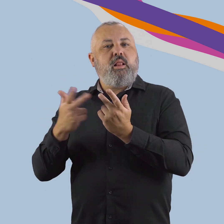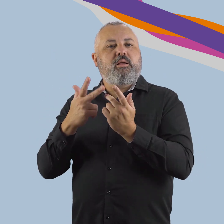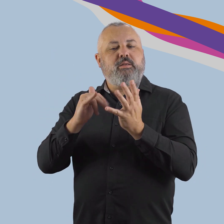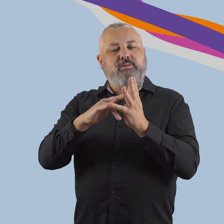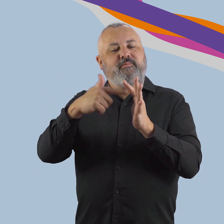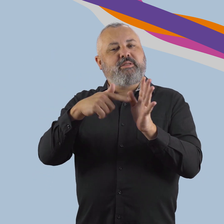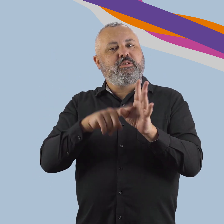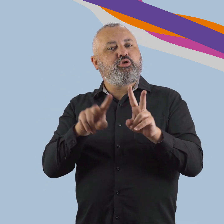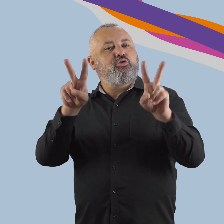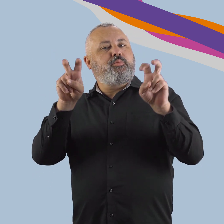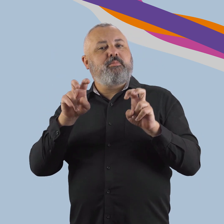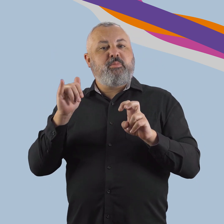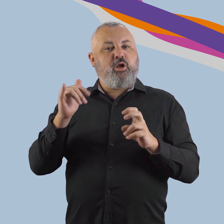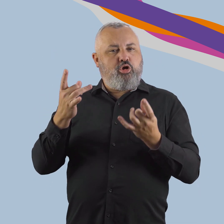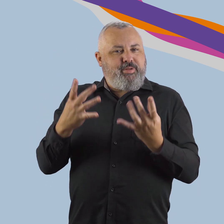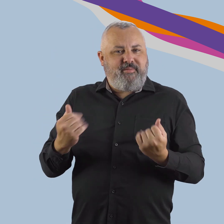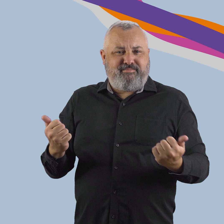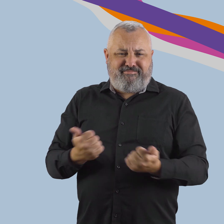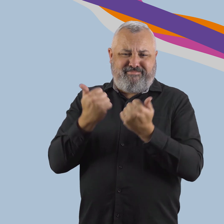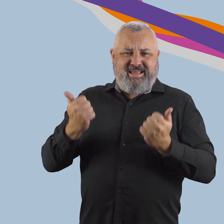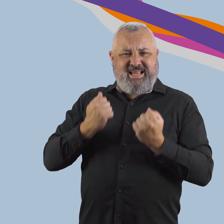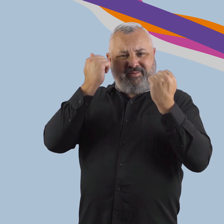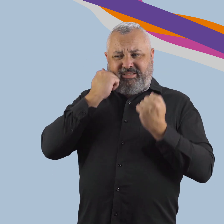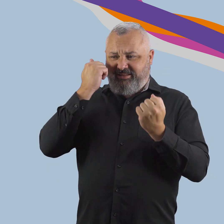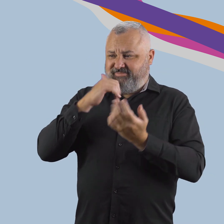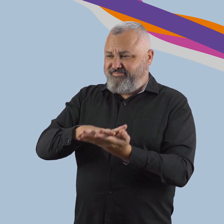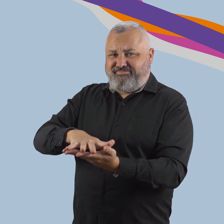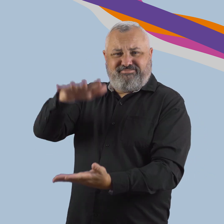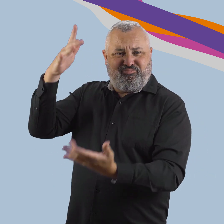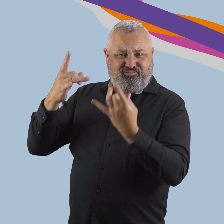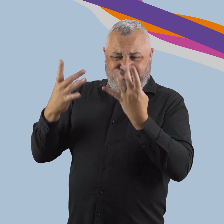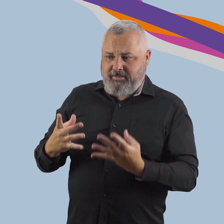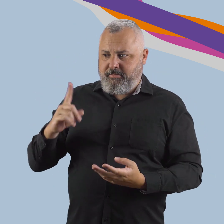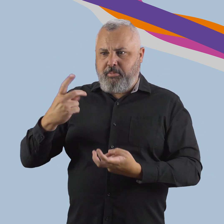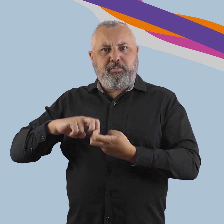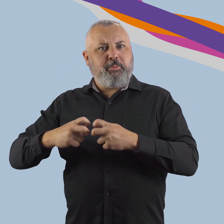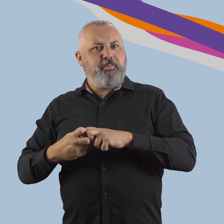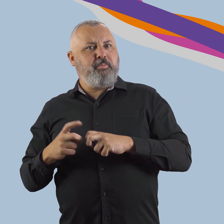For other areas, there might already be a lot of evidence that exists but has not